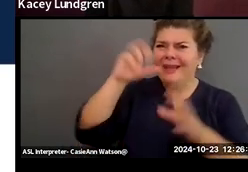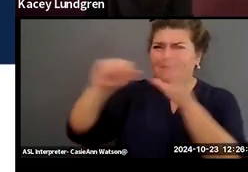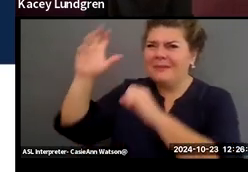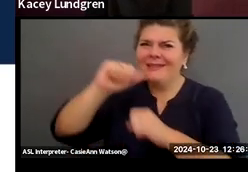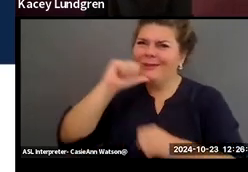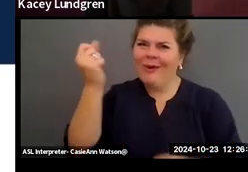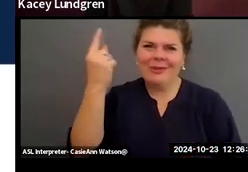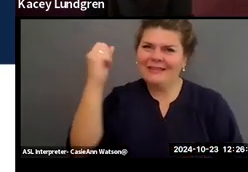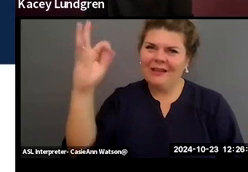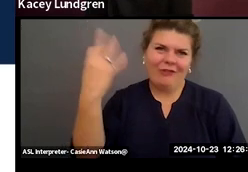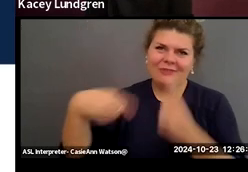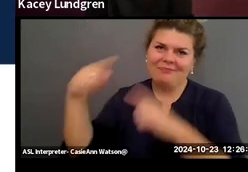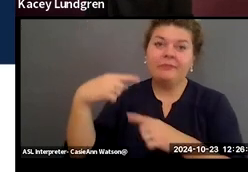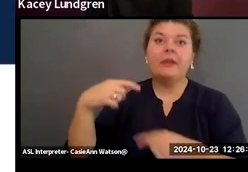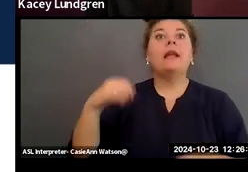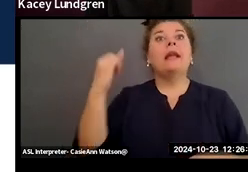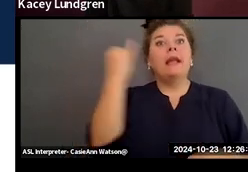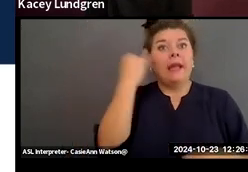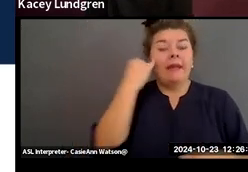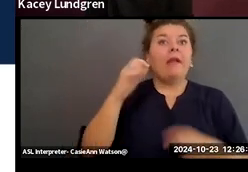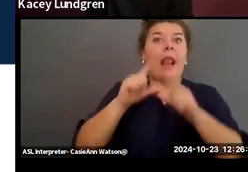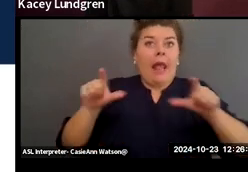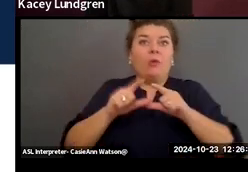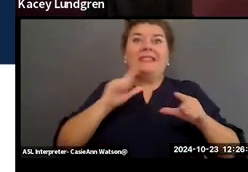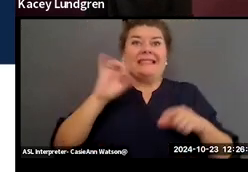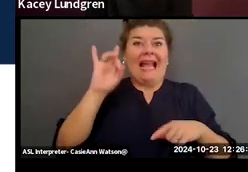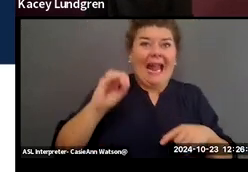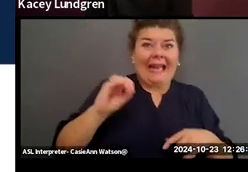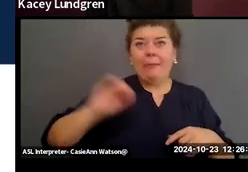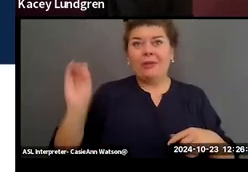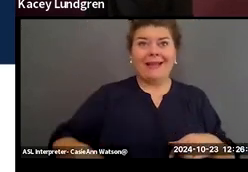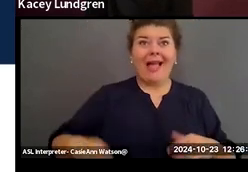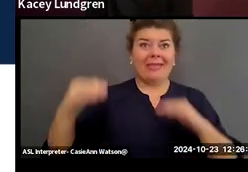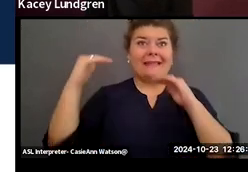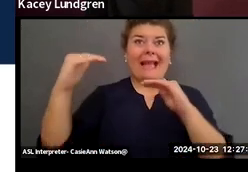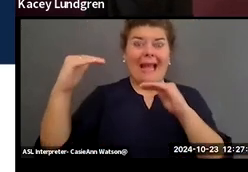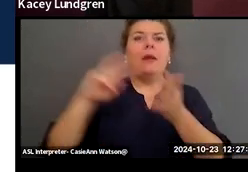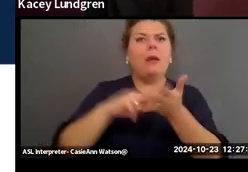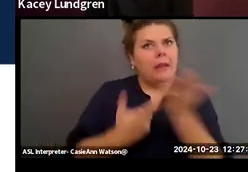Languages have to be 80% or more the same to be considered a dialect of each other.